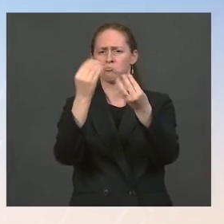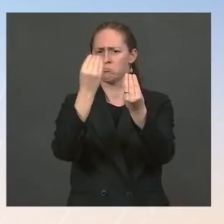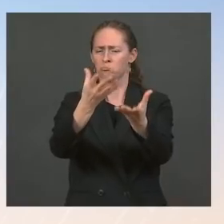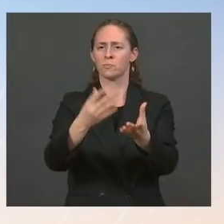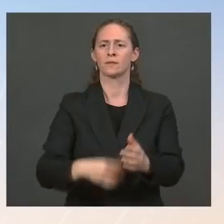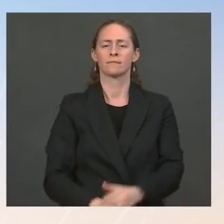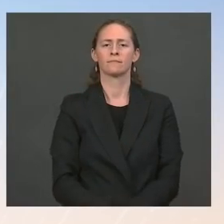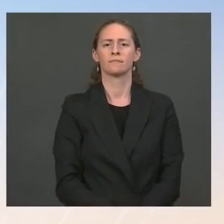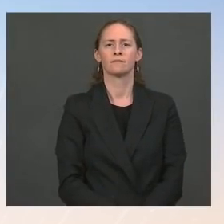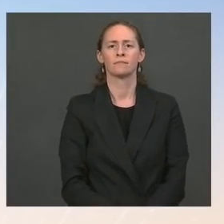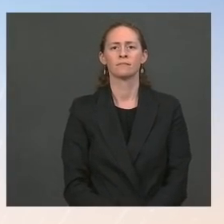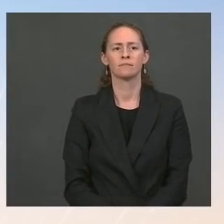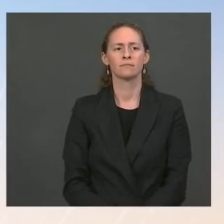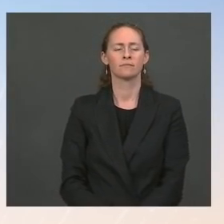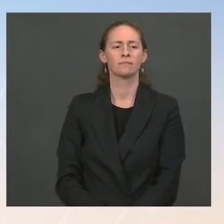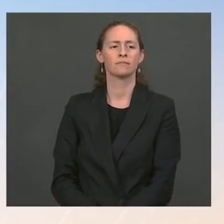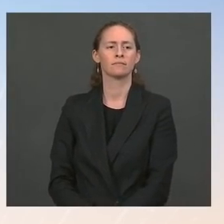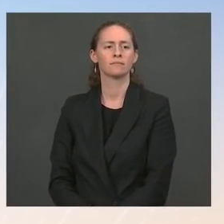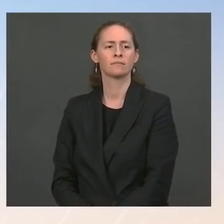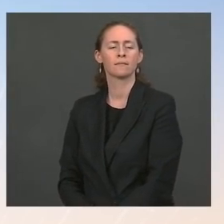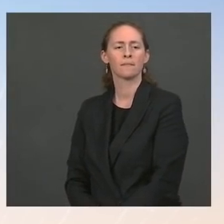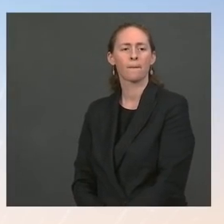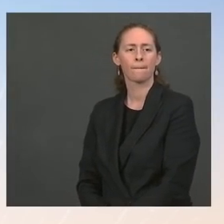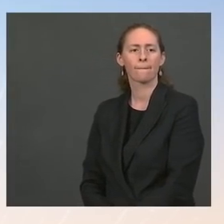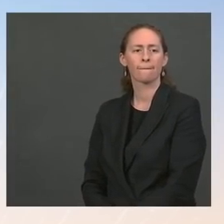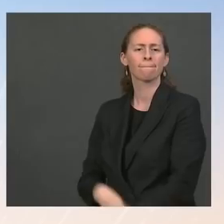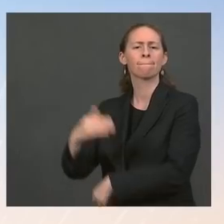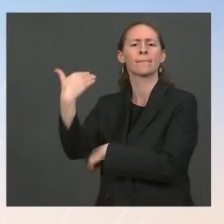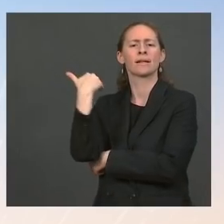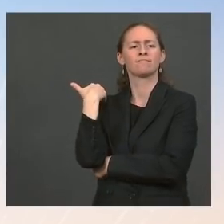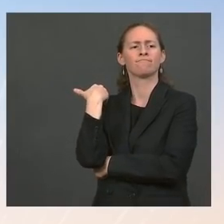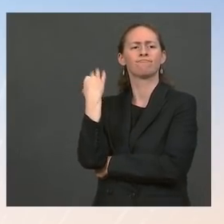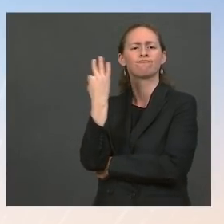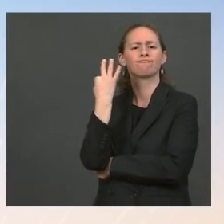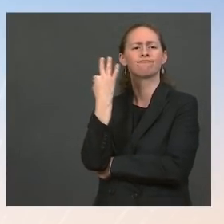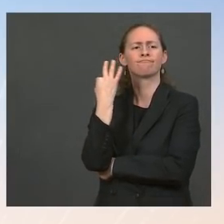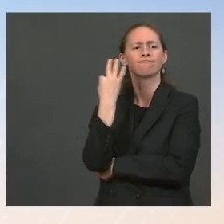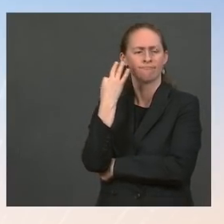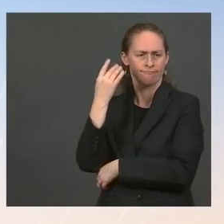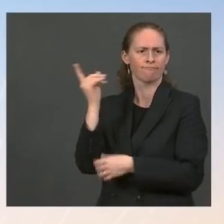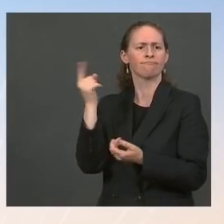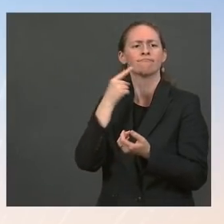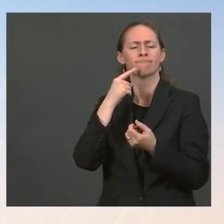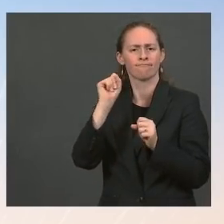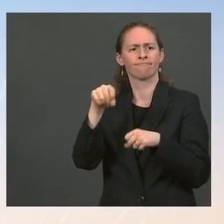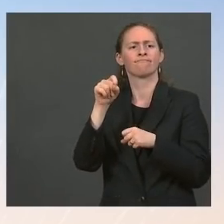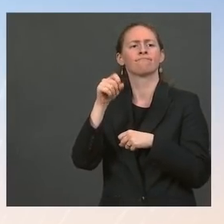The President was asked Friday night by ABC if he supported term limits for the Supreme Court, and he said, "No." He has said that before.